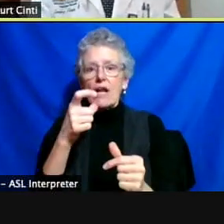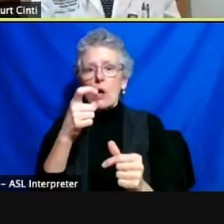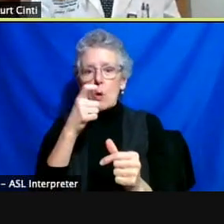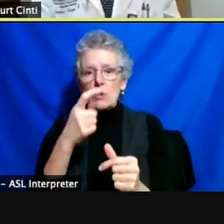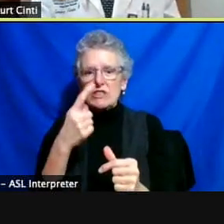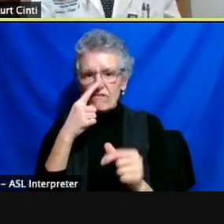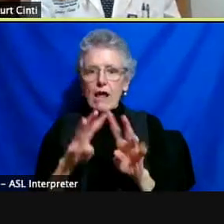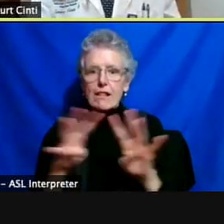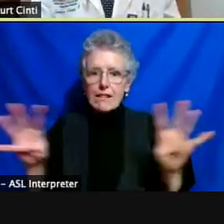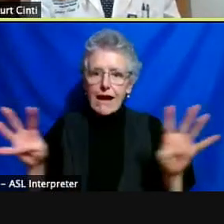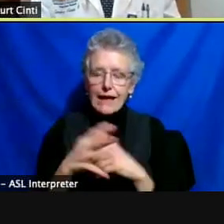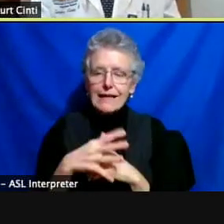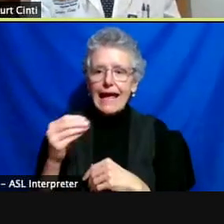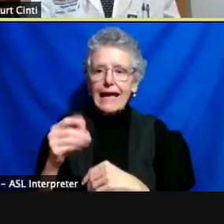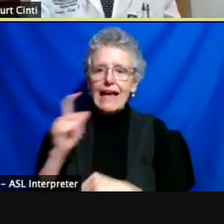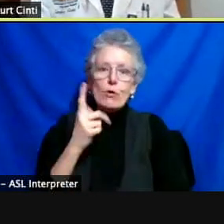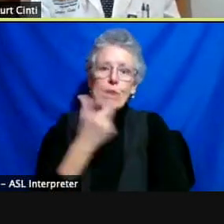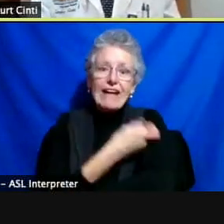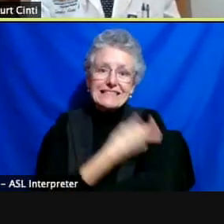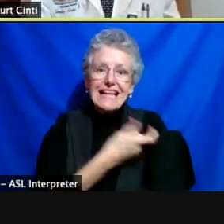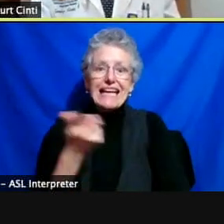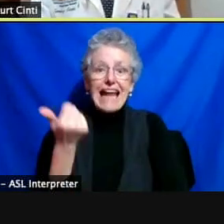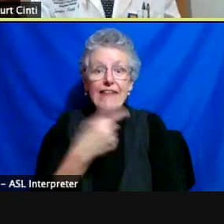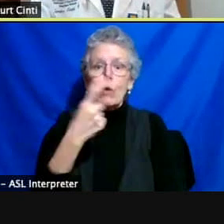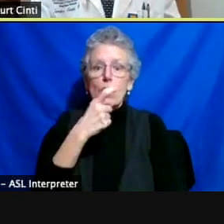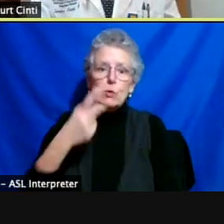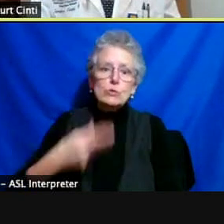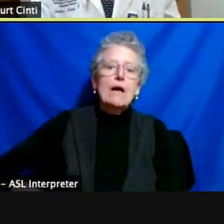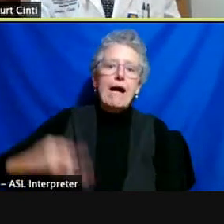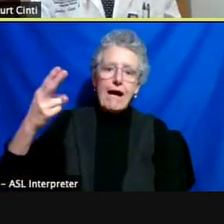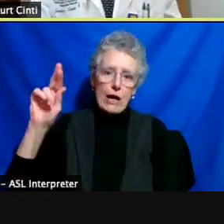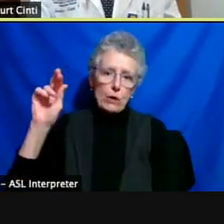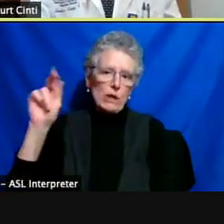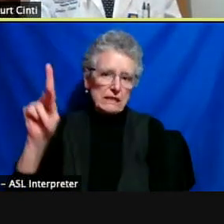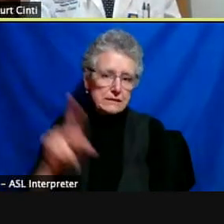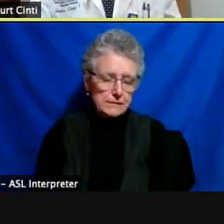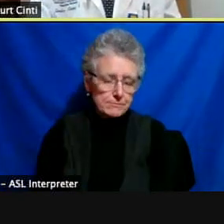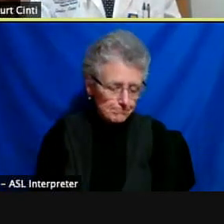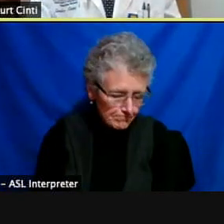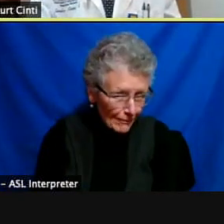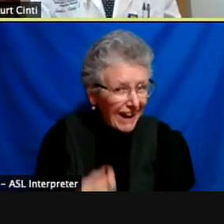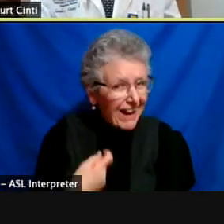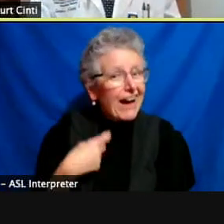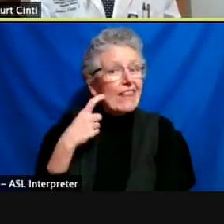and having to vaccinate everybody who's high risk. So I think that's one way to explain